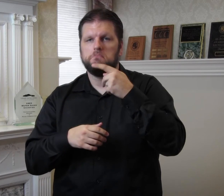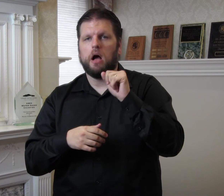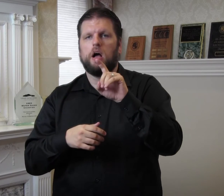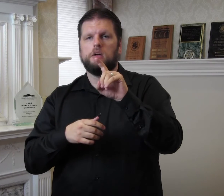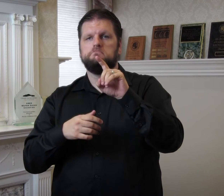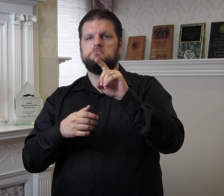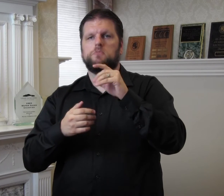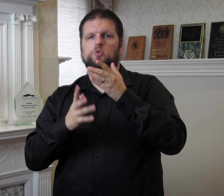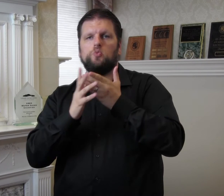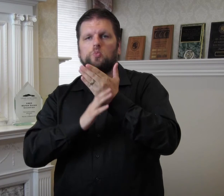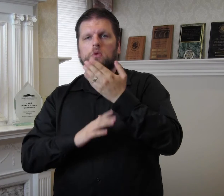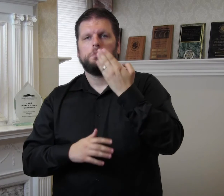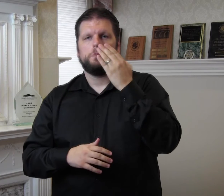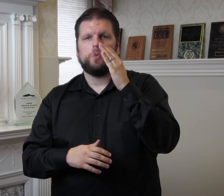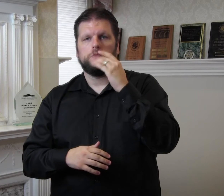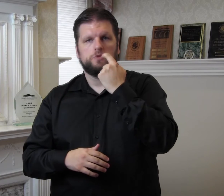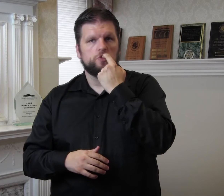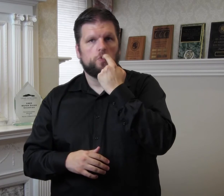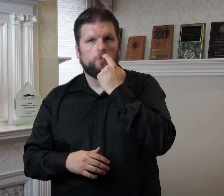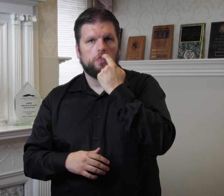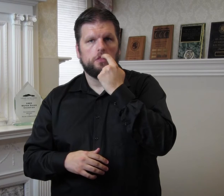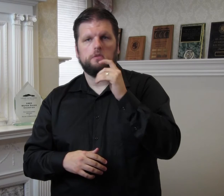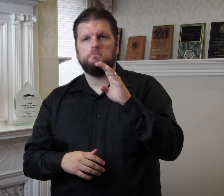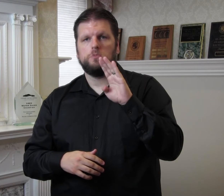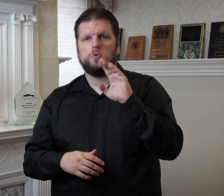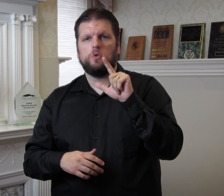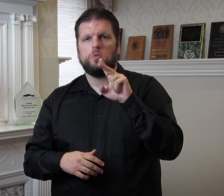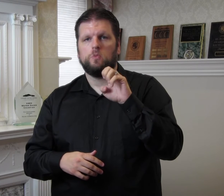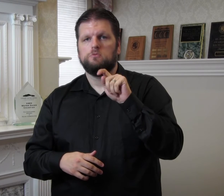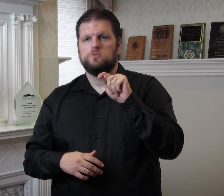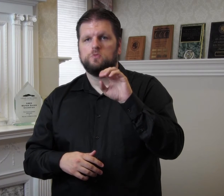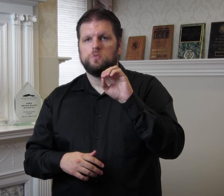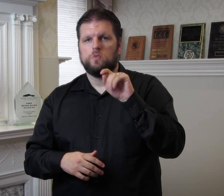my iPad via Bluetooth.